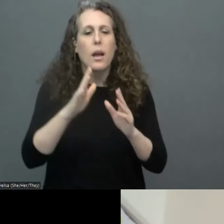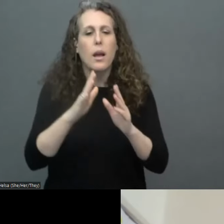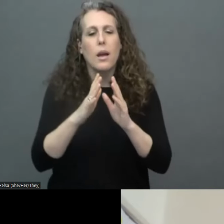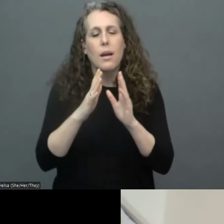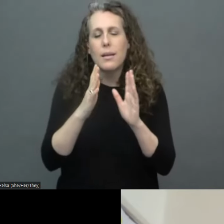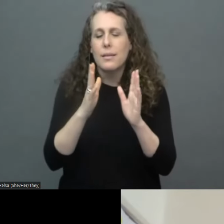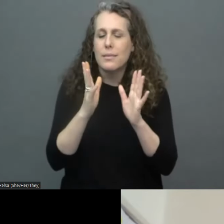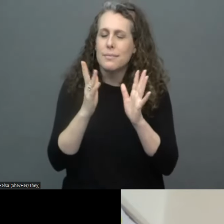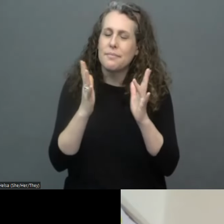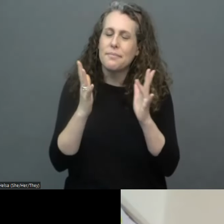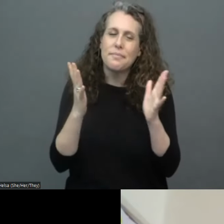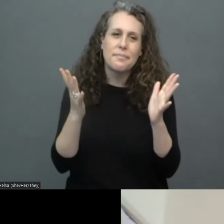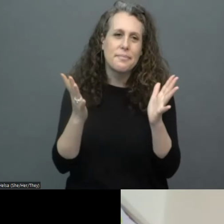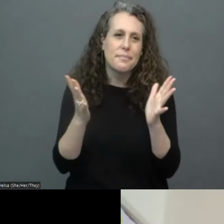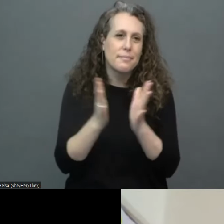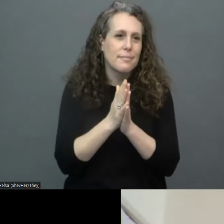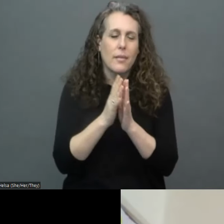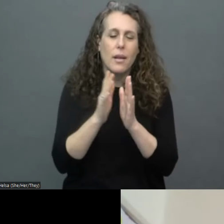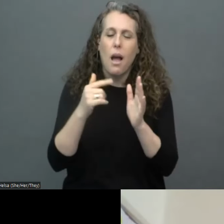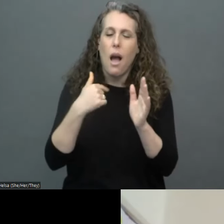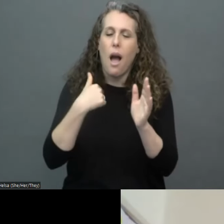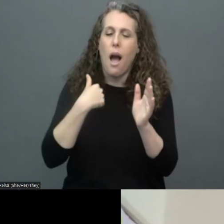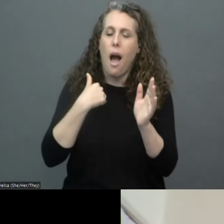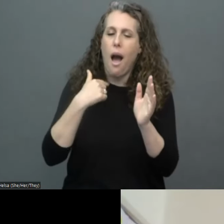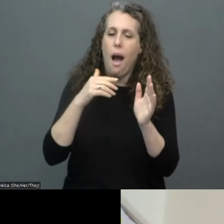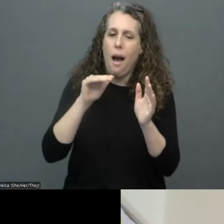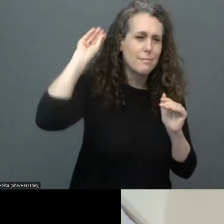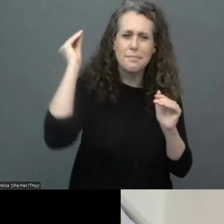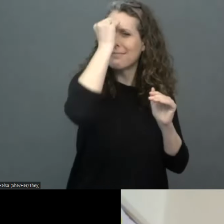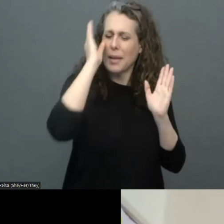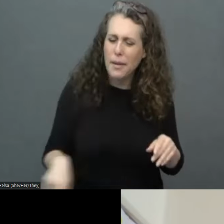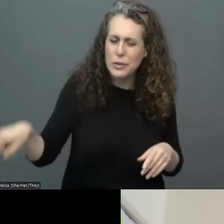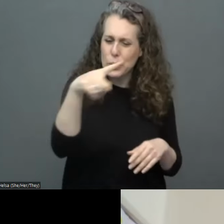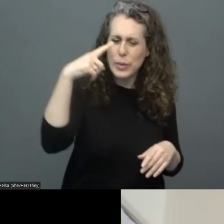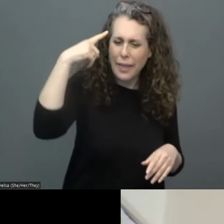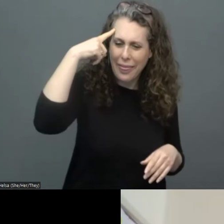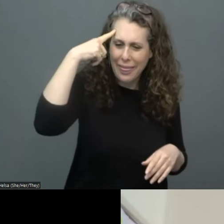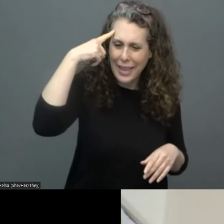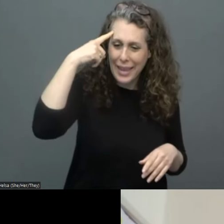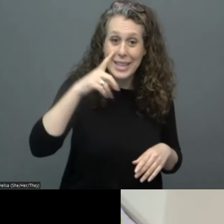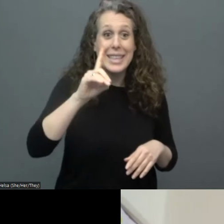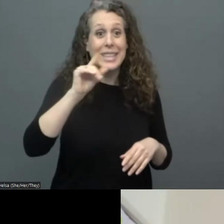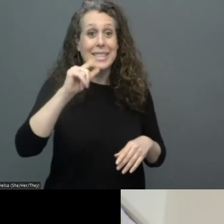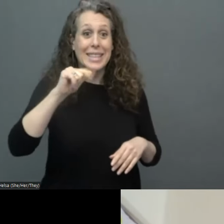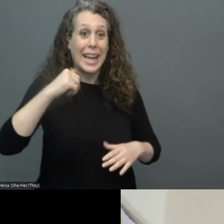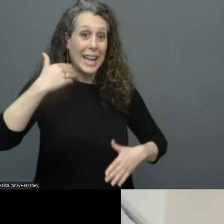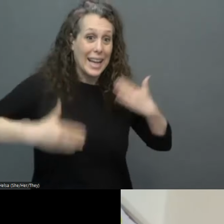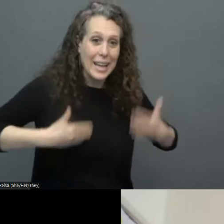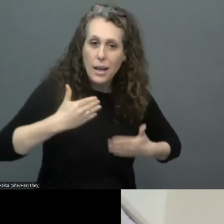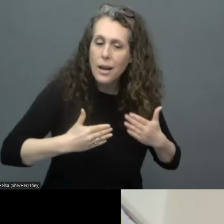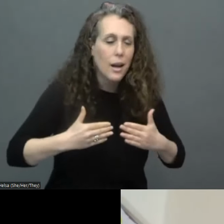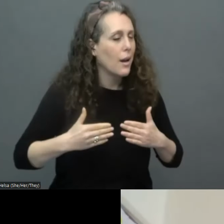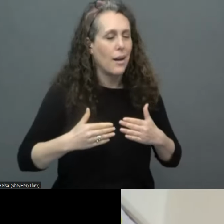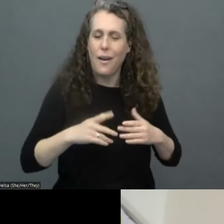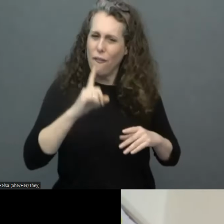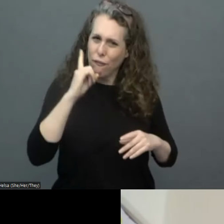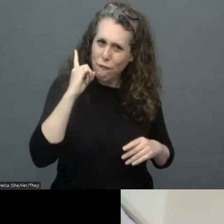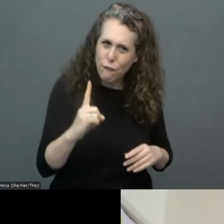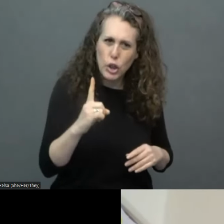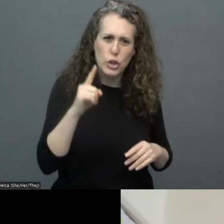the purpose and the action that will taken before we identify the type of data we need when we work